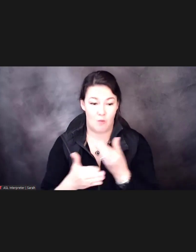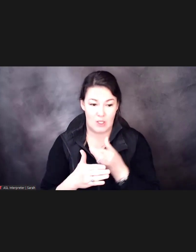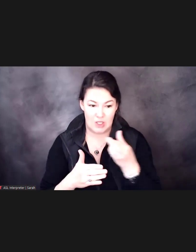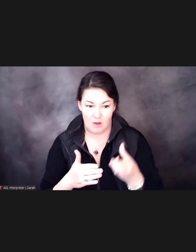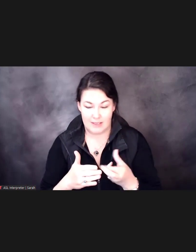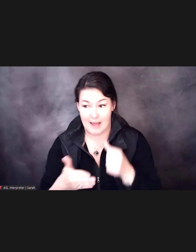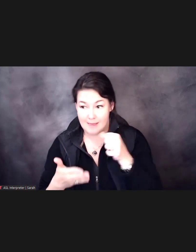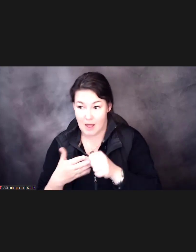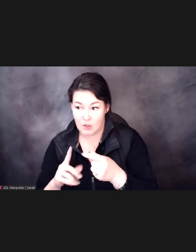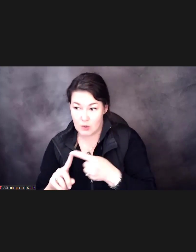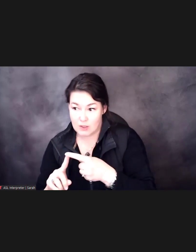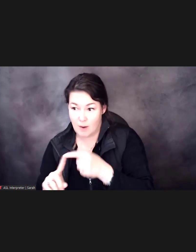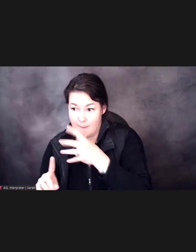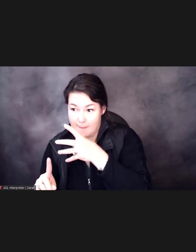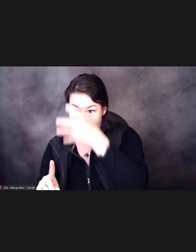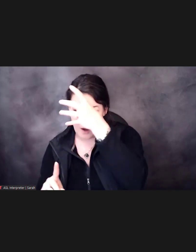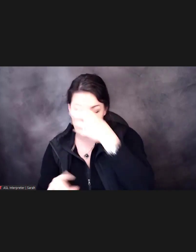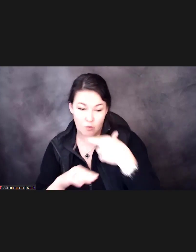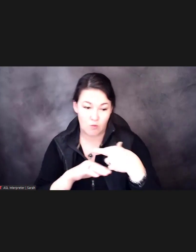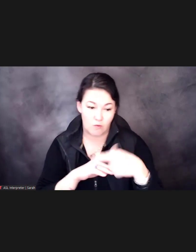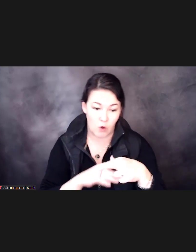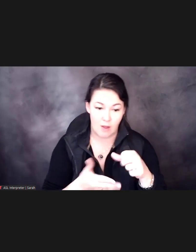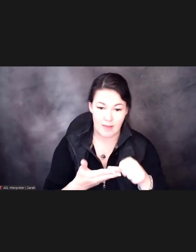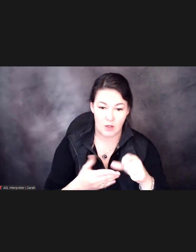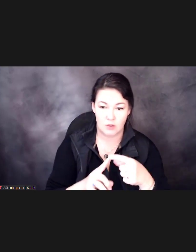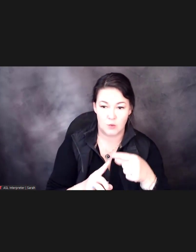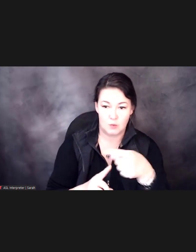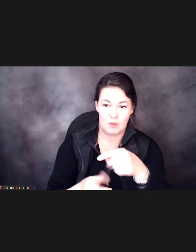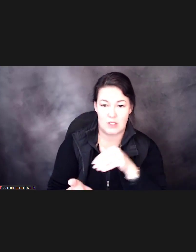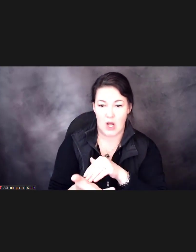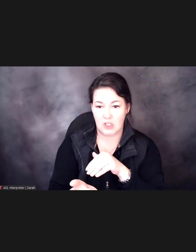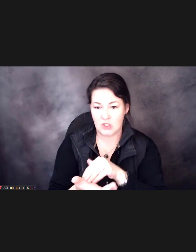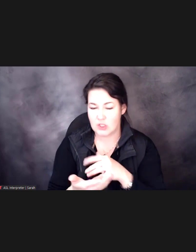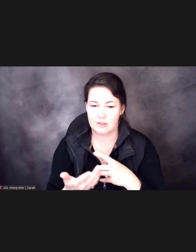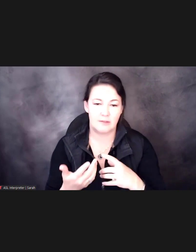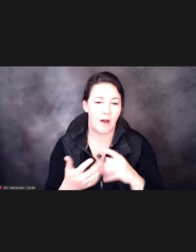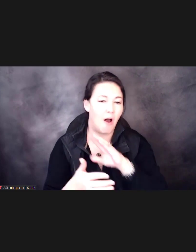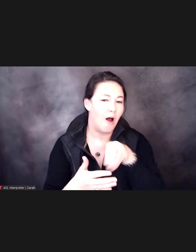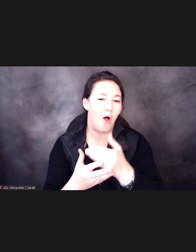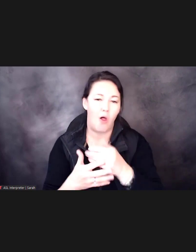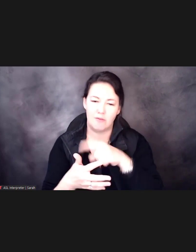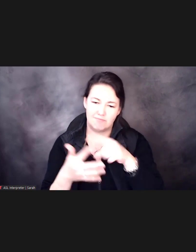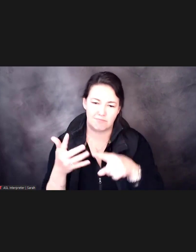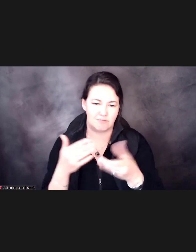letters to parents, referral letters to providers, all of that